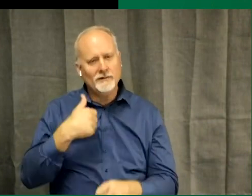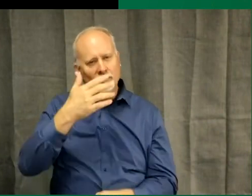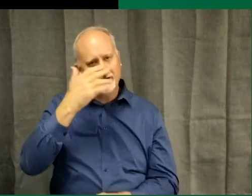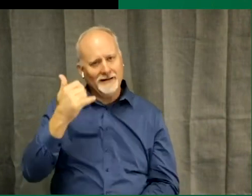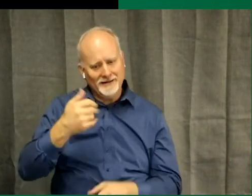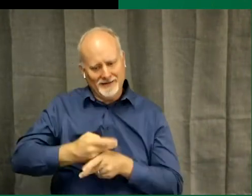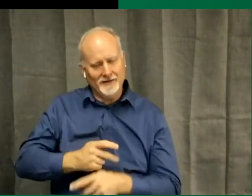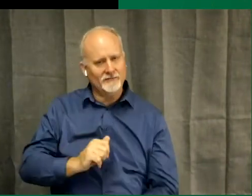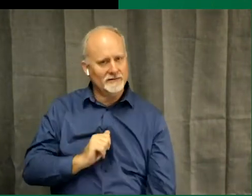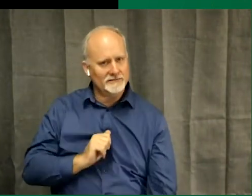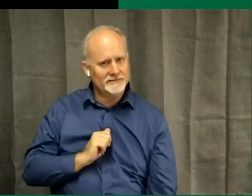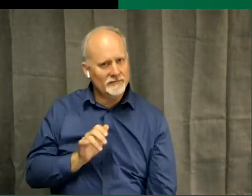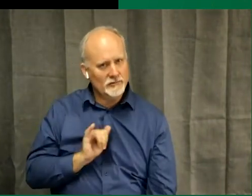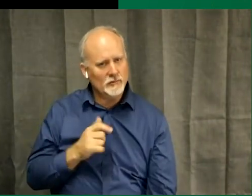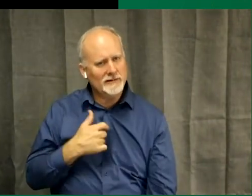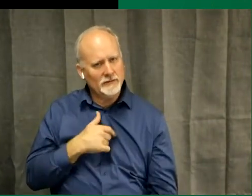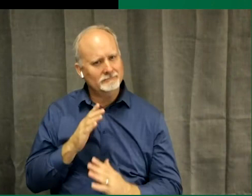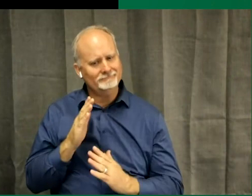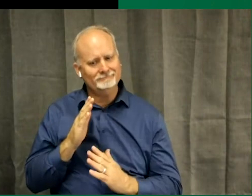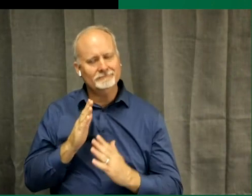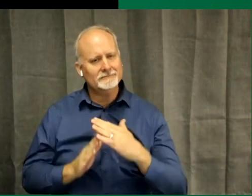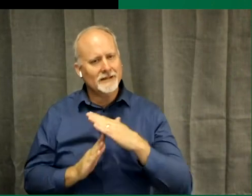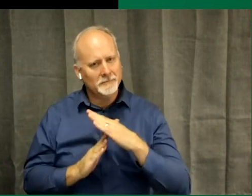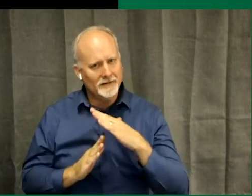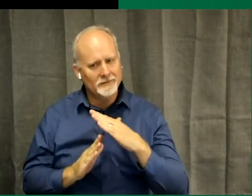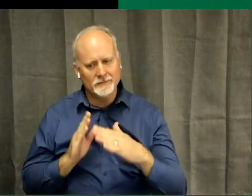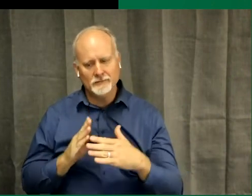need to take time to take a breather to take a moment to reflect on things that are going on and